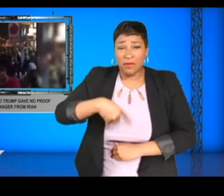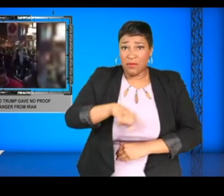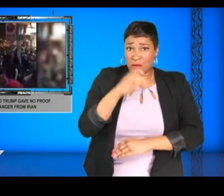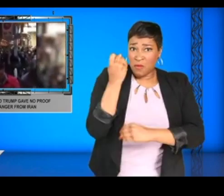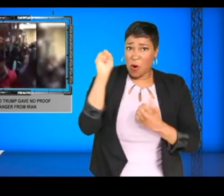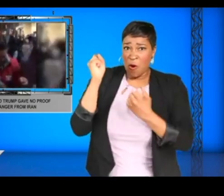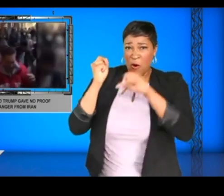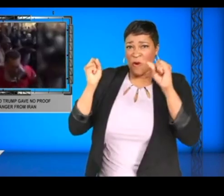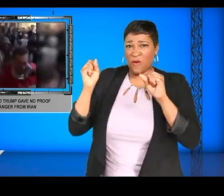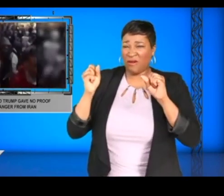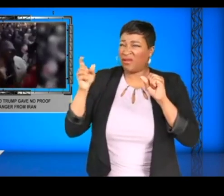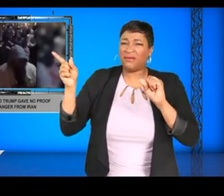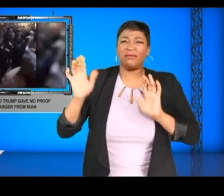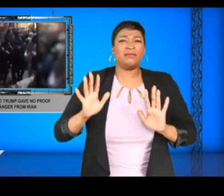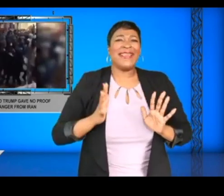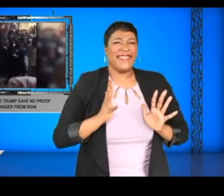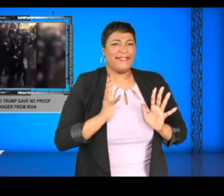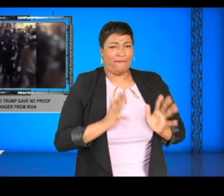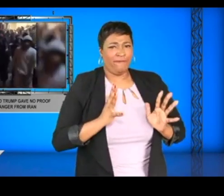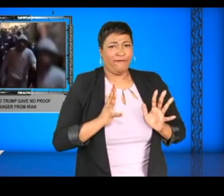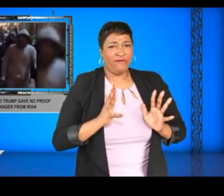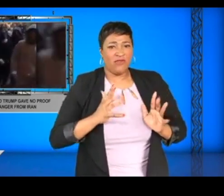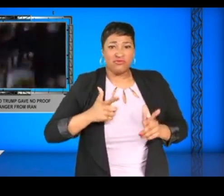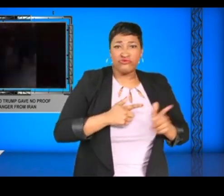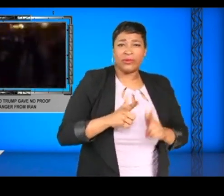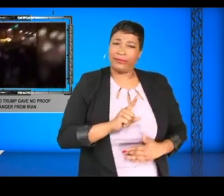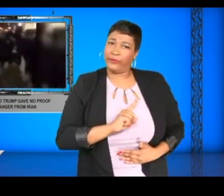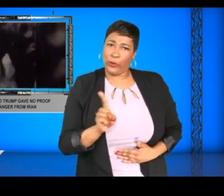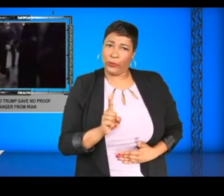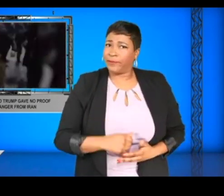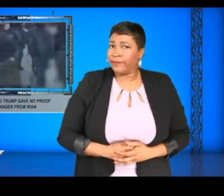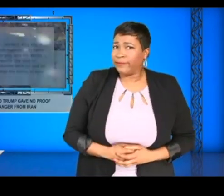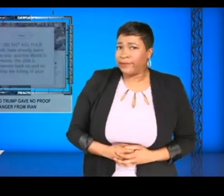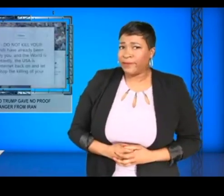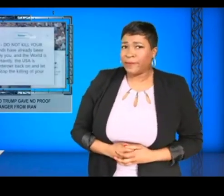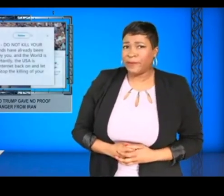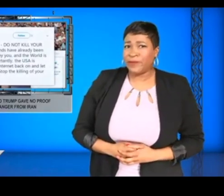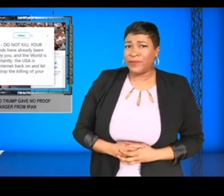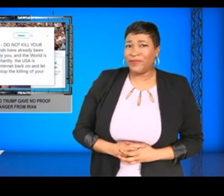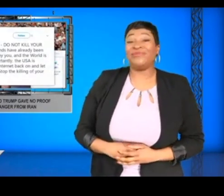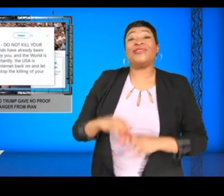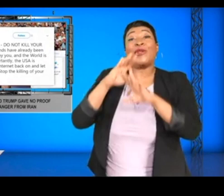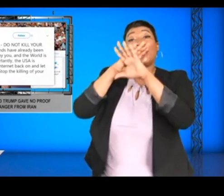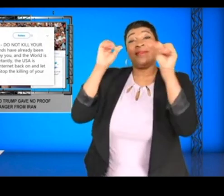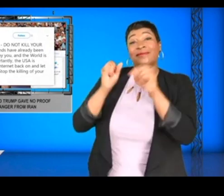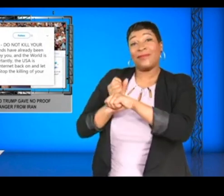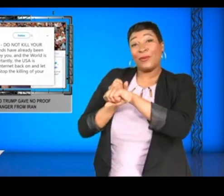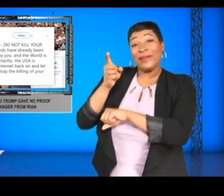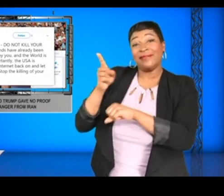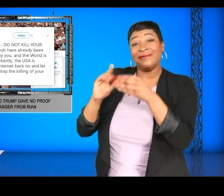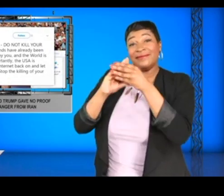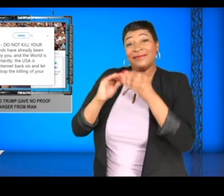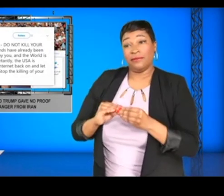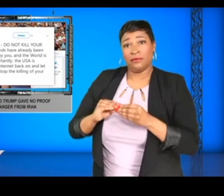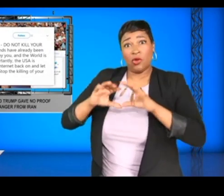down the Ukrainian passenger jet.